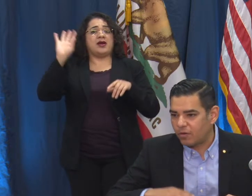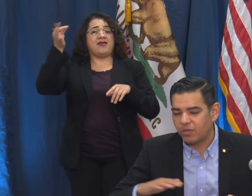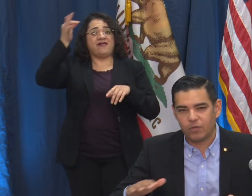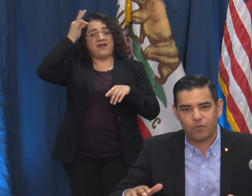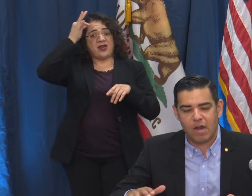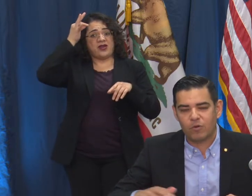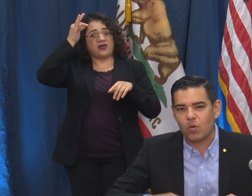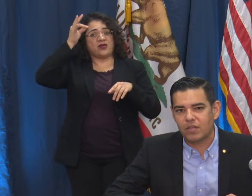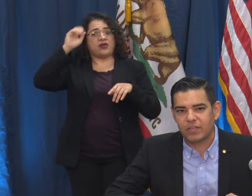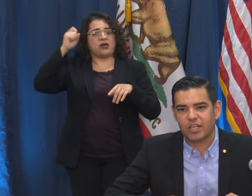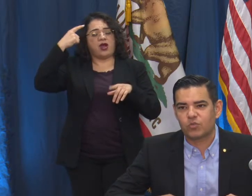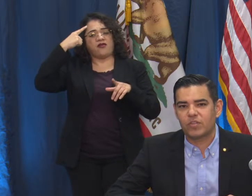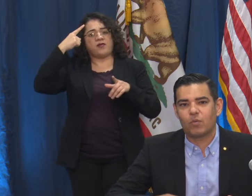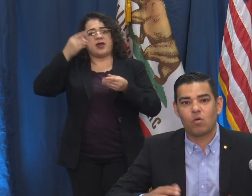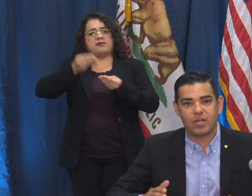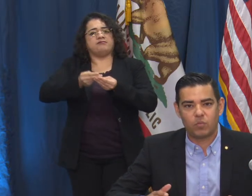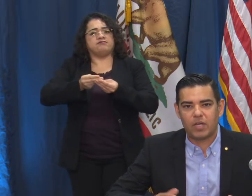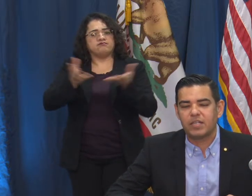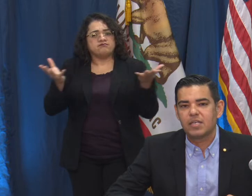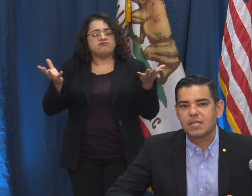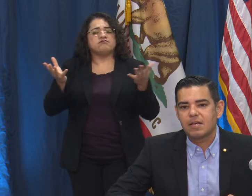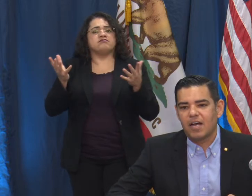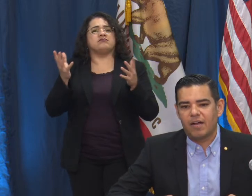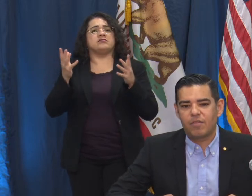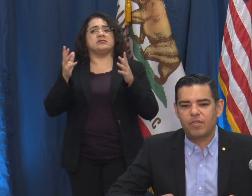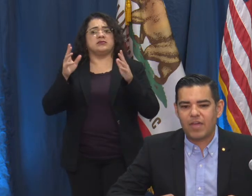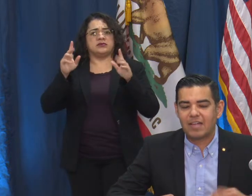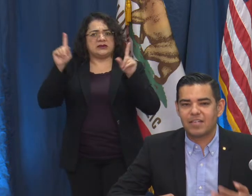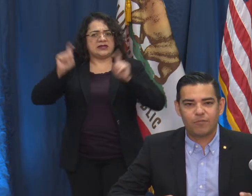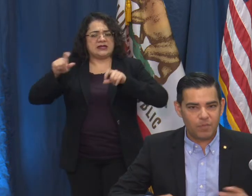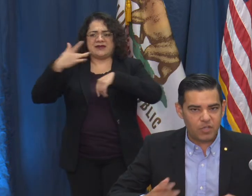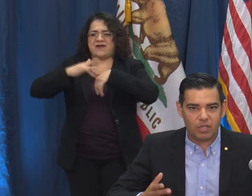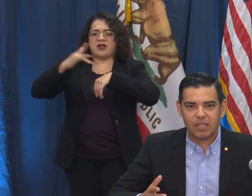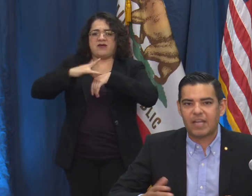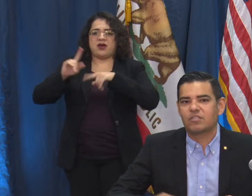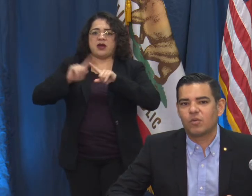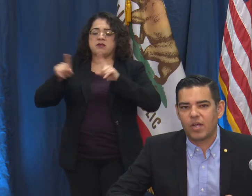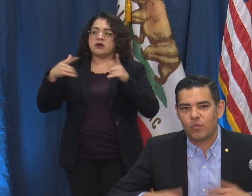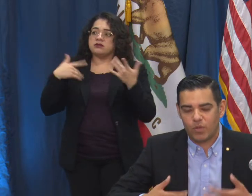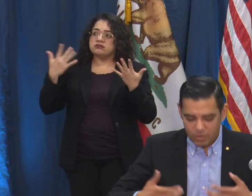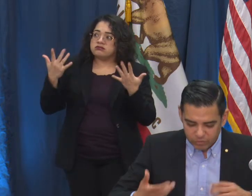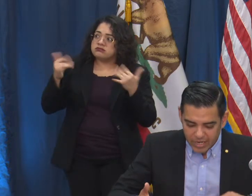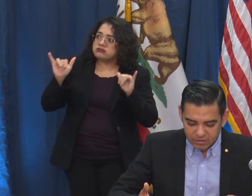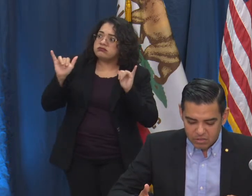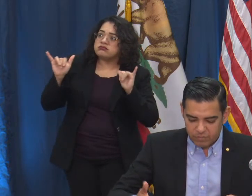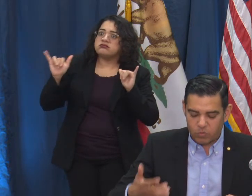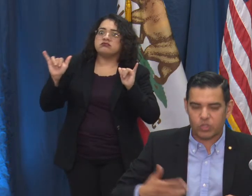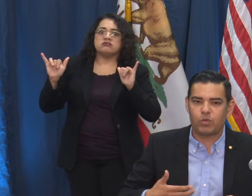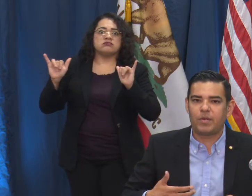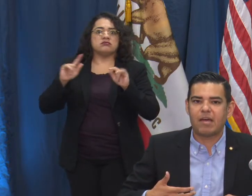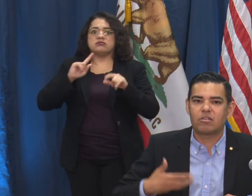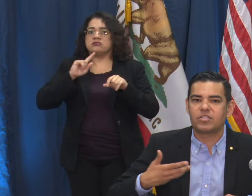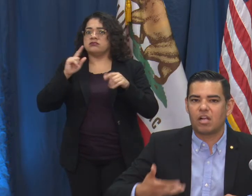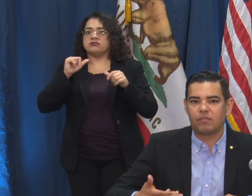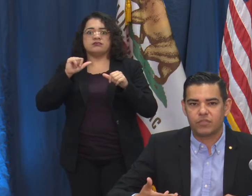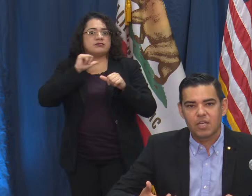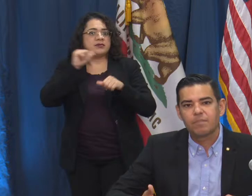for everyone in the country that wanted one. That never materialized in the way that we would have liked and so of course we went out ourselves and